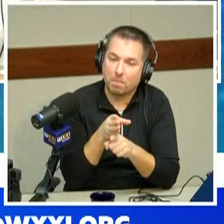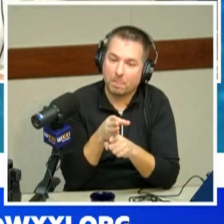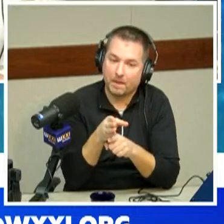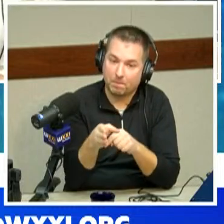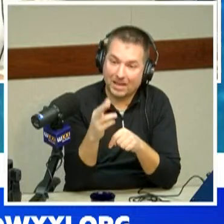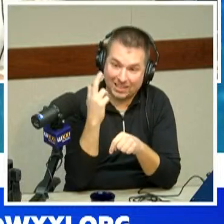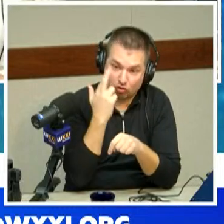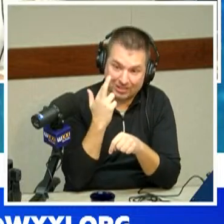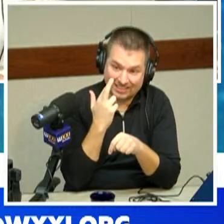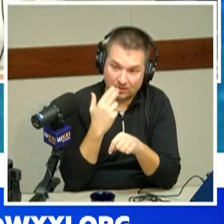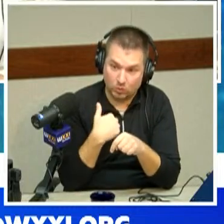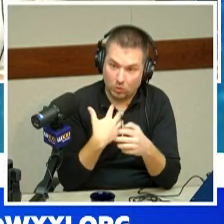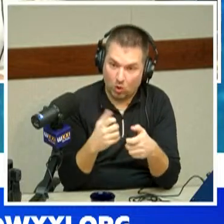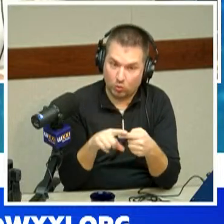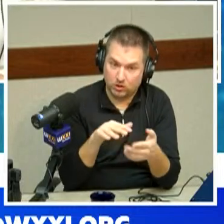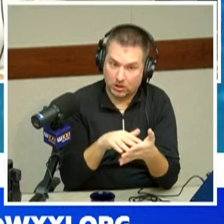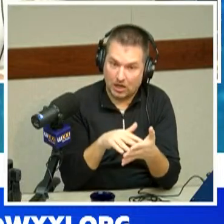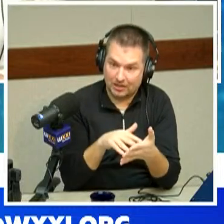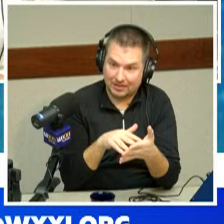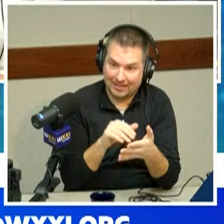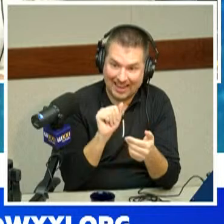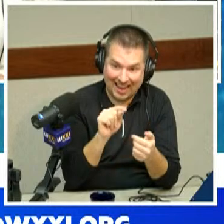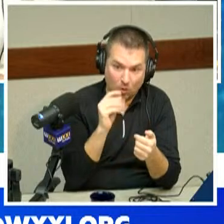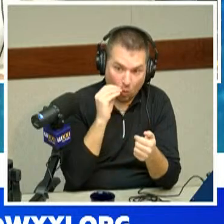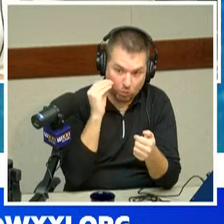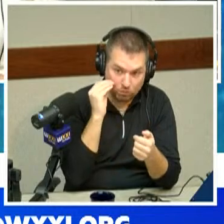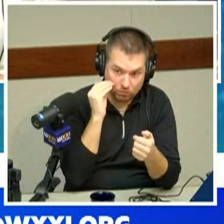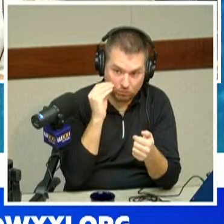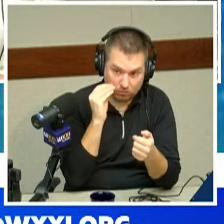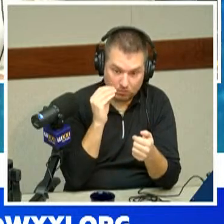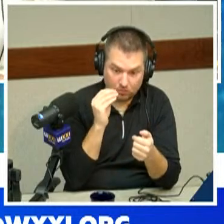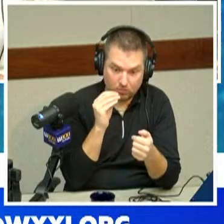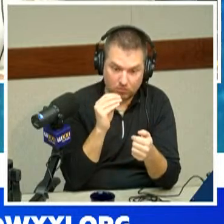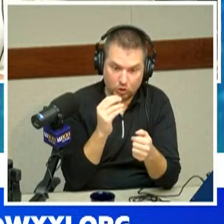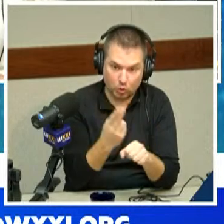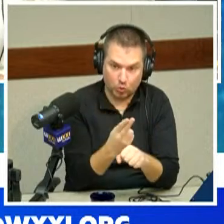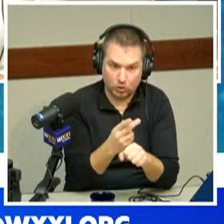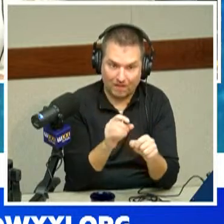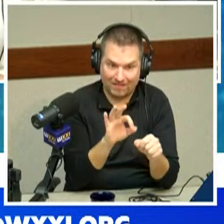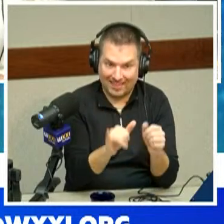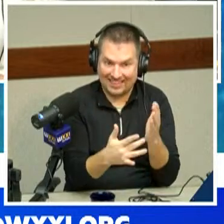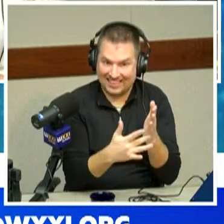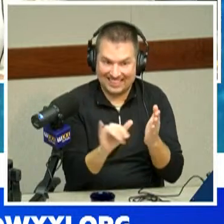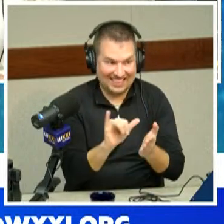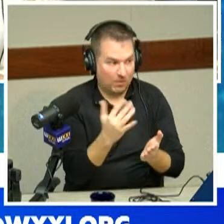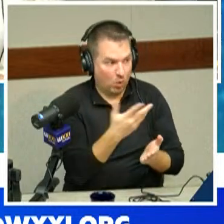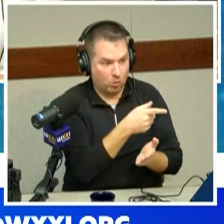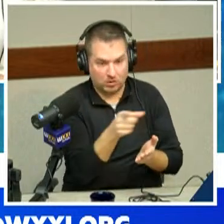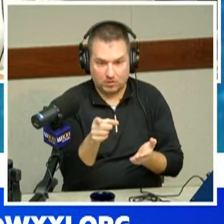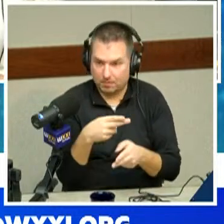want to study the at home usage of such technology I think just like what we brought of the you know